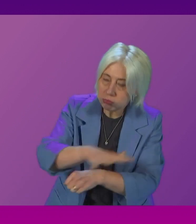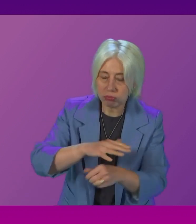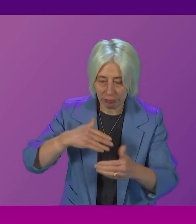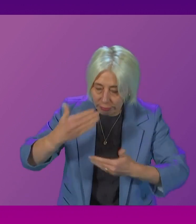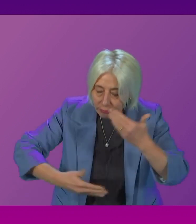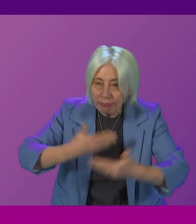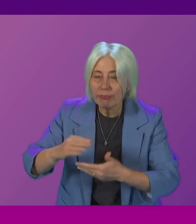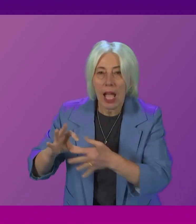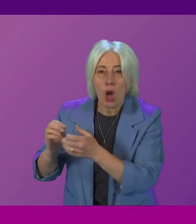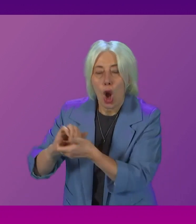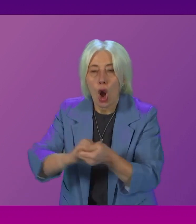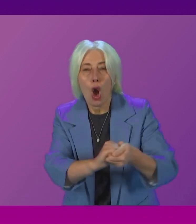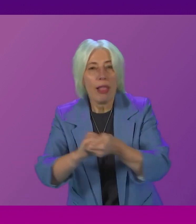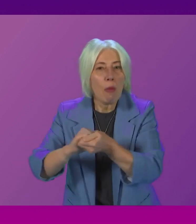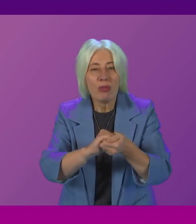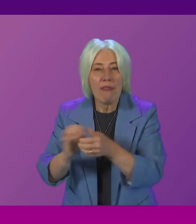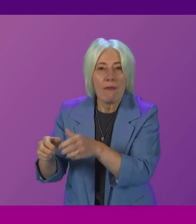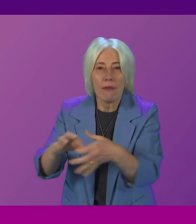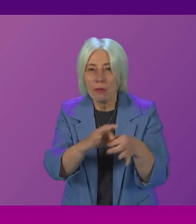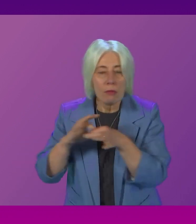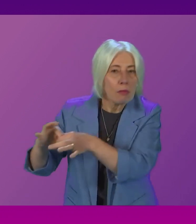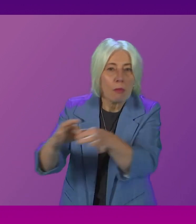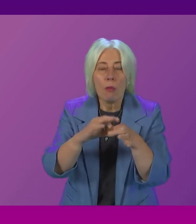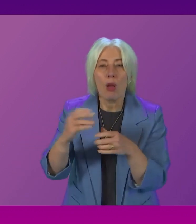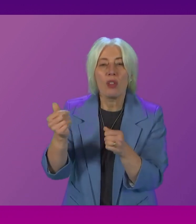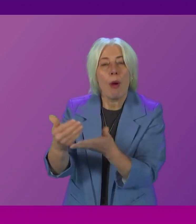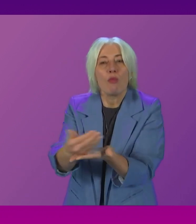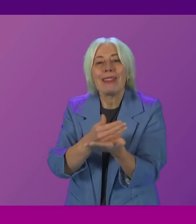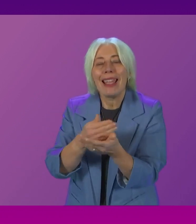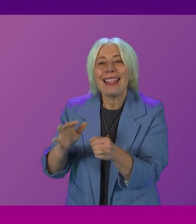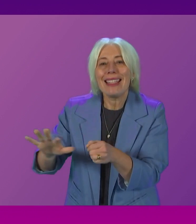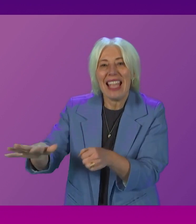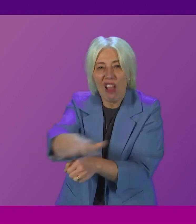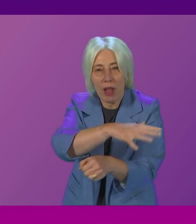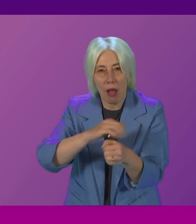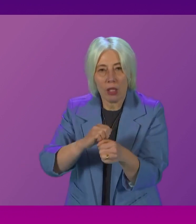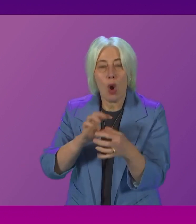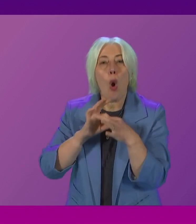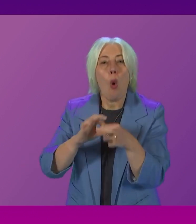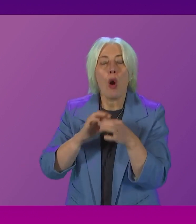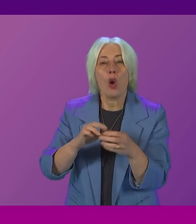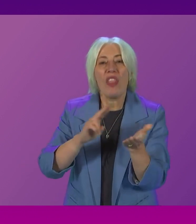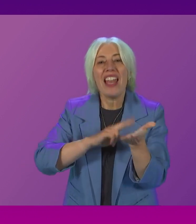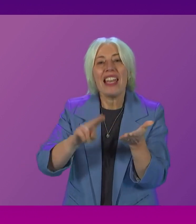collaborative approach to tackling the negative pressures on protected areas. We are currently working with NatureScot to take forward a co-design process with